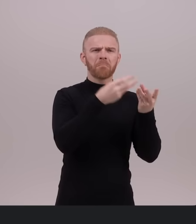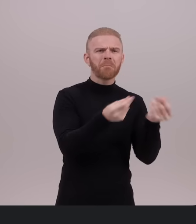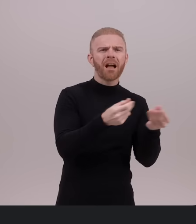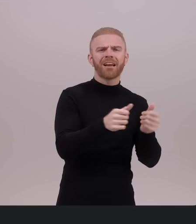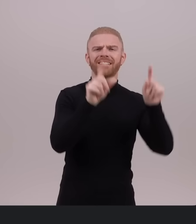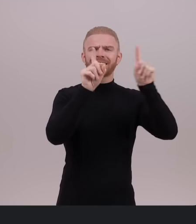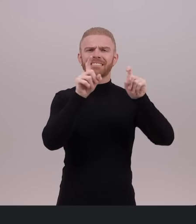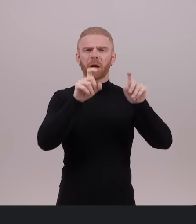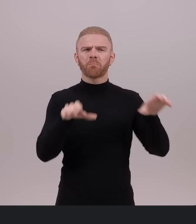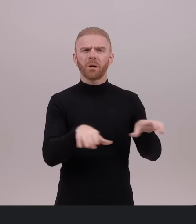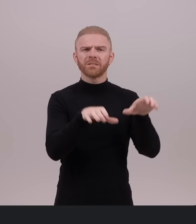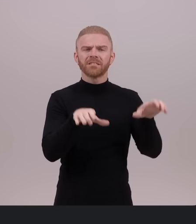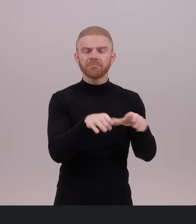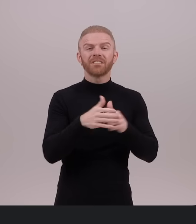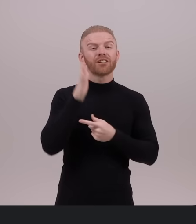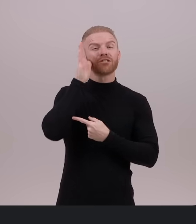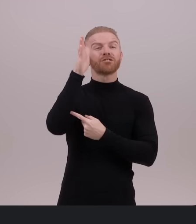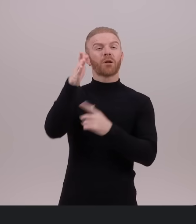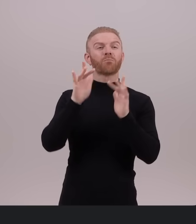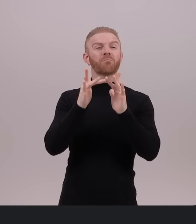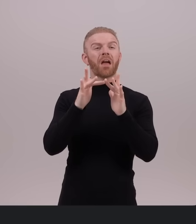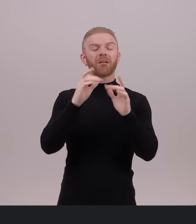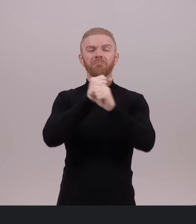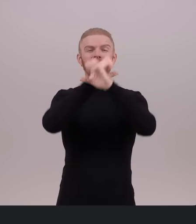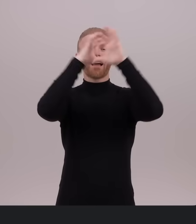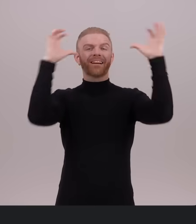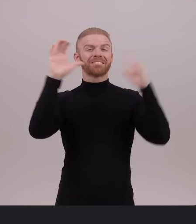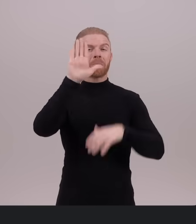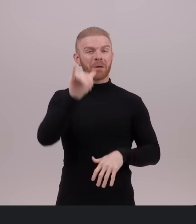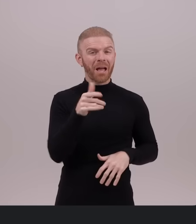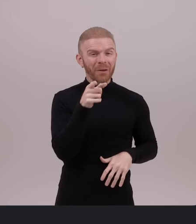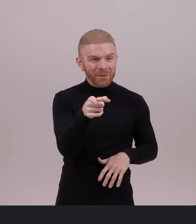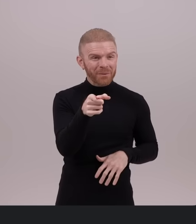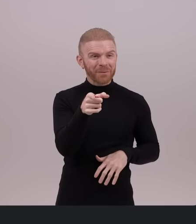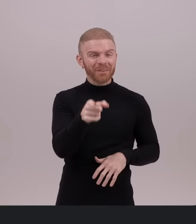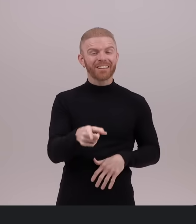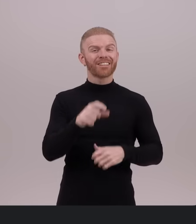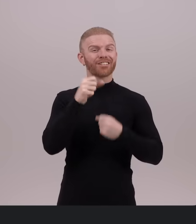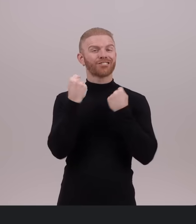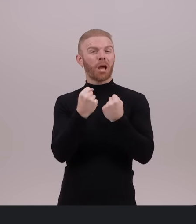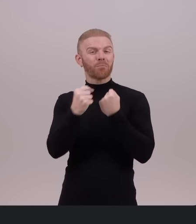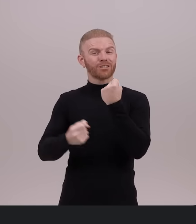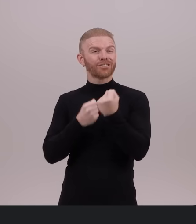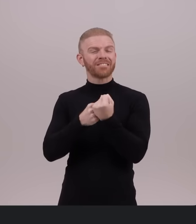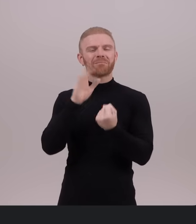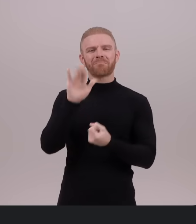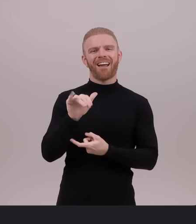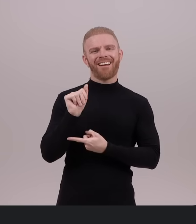The future of the web is imagined by you, and supercharged by AI.